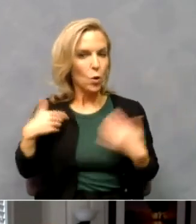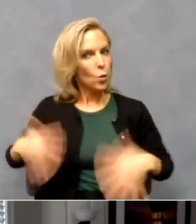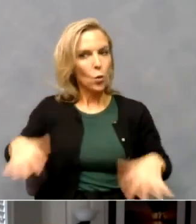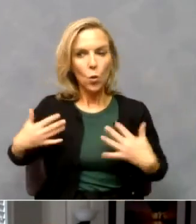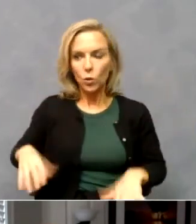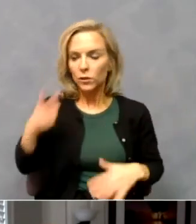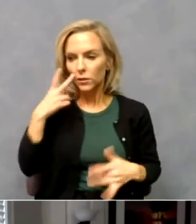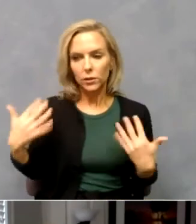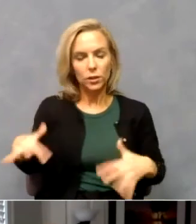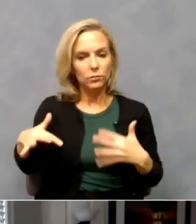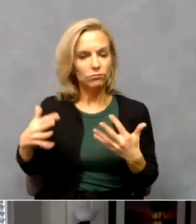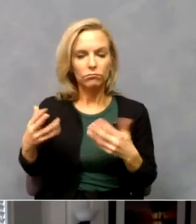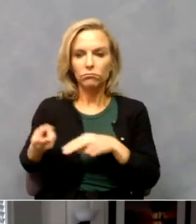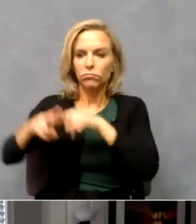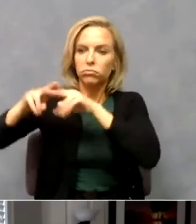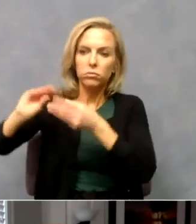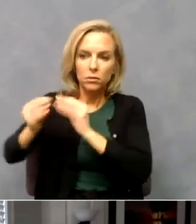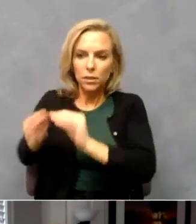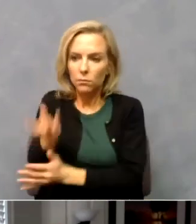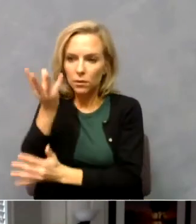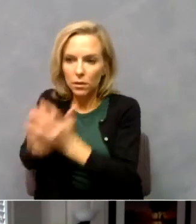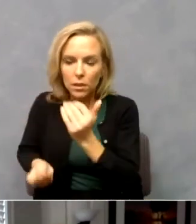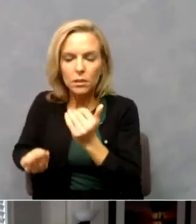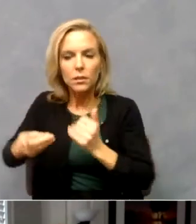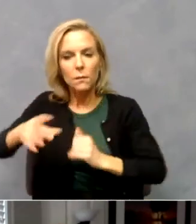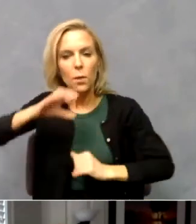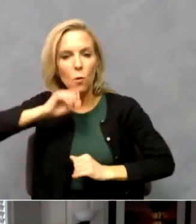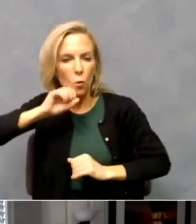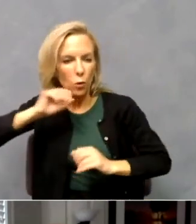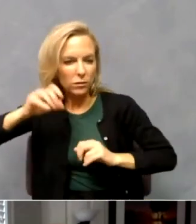and morbidity in this population, we want to make it available as quickly as